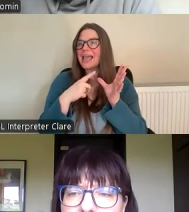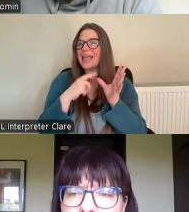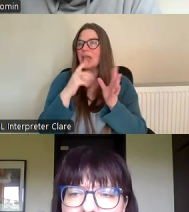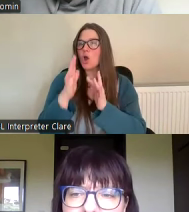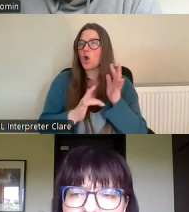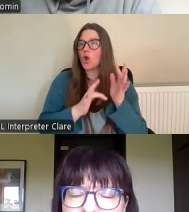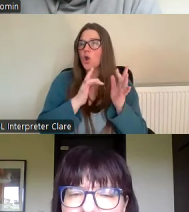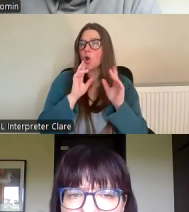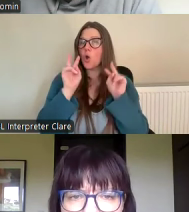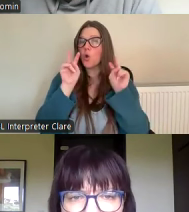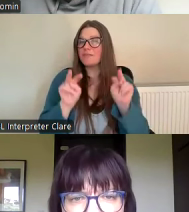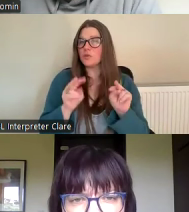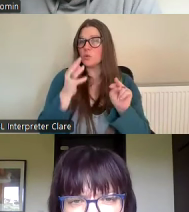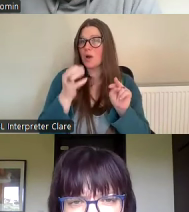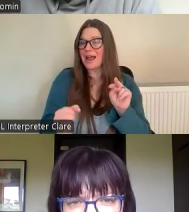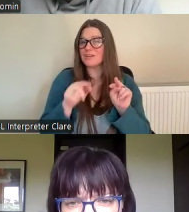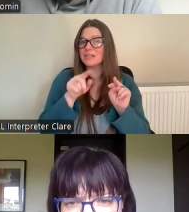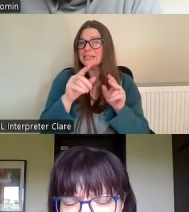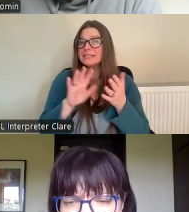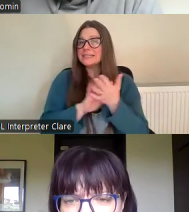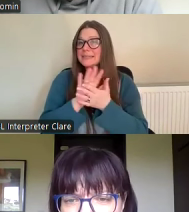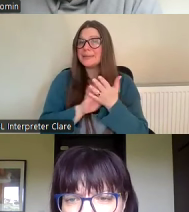does it make them less visible,